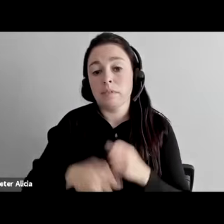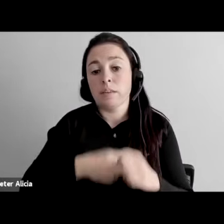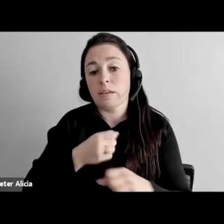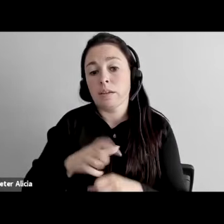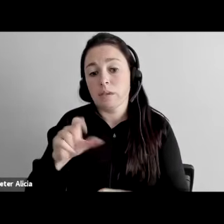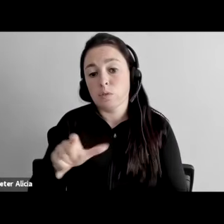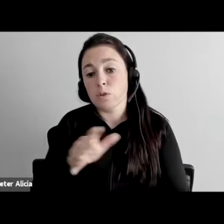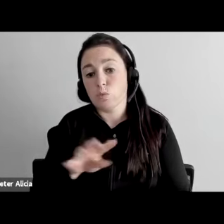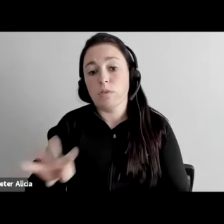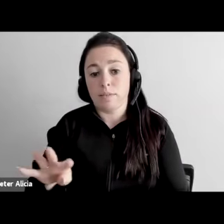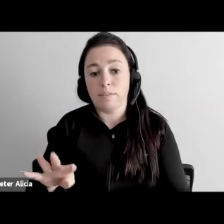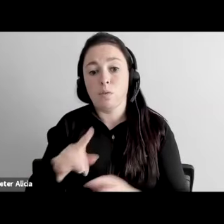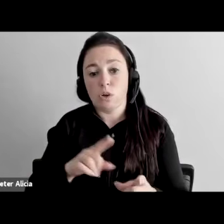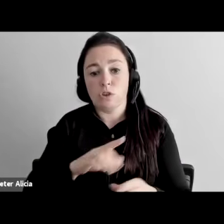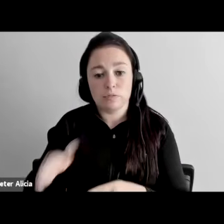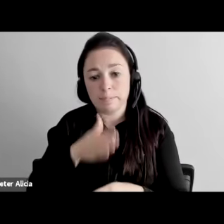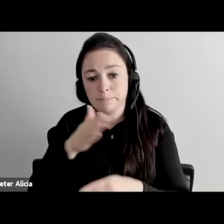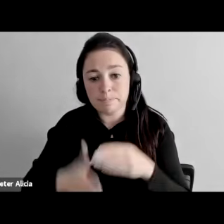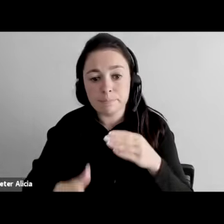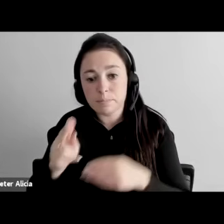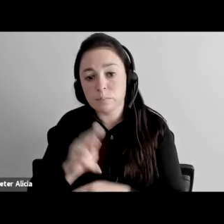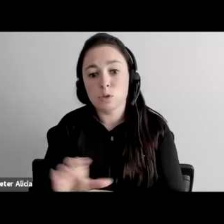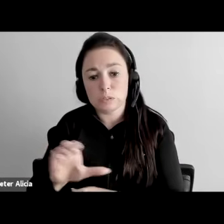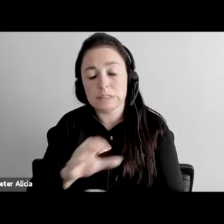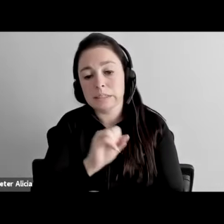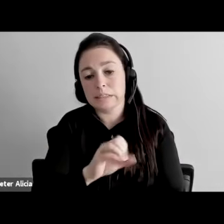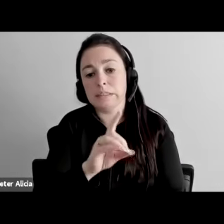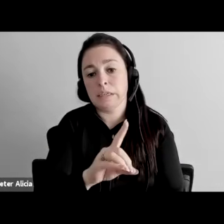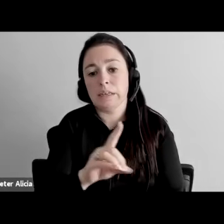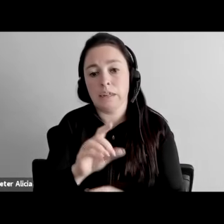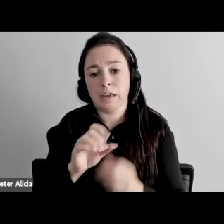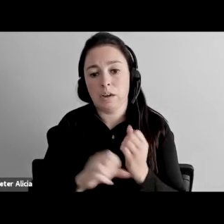Lactation Program and is now an International Board